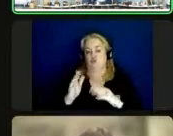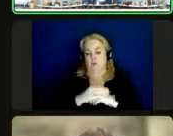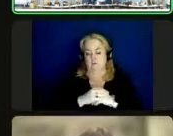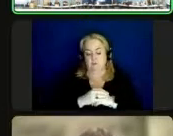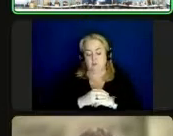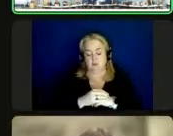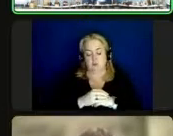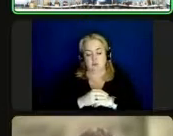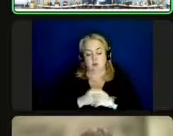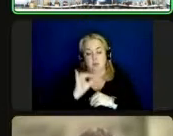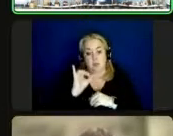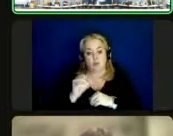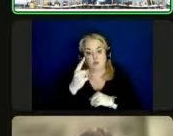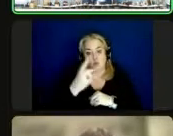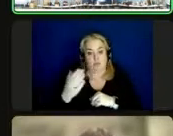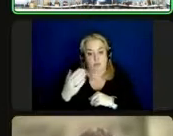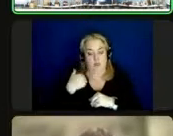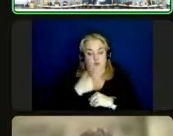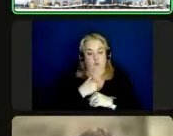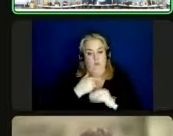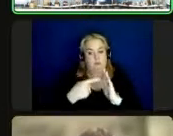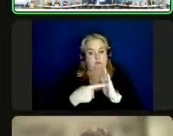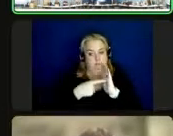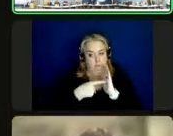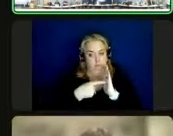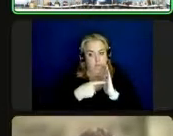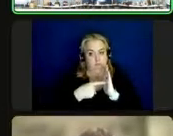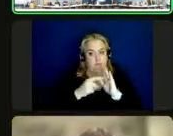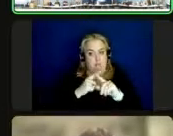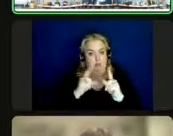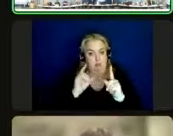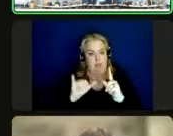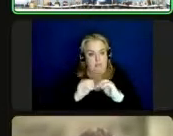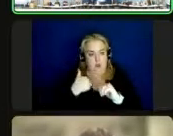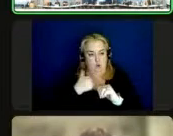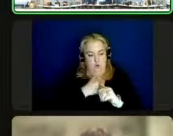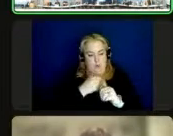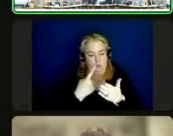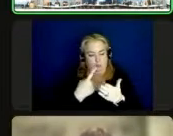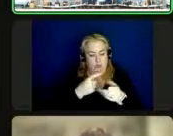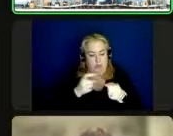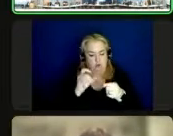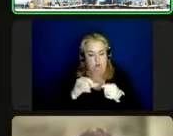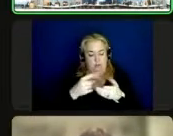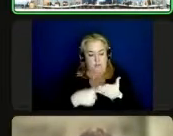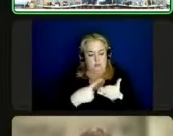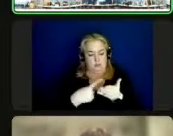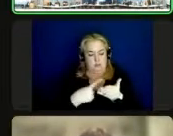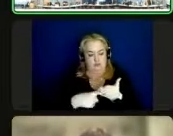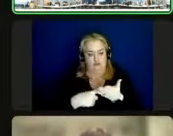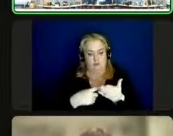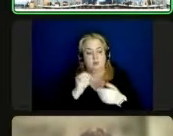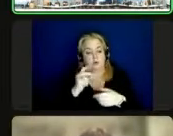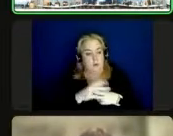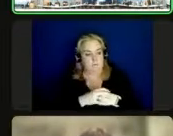ISSUES AT ALL. AND THAT'S WHY WE RECOMMENDED WE ASK THE STAFF TO FIND THAT OTHER ALTERNATIVES THAT'S ONLY